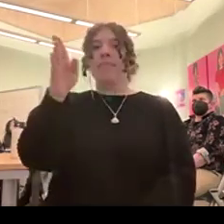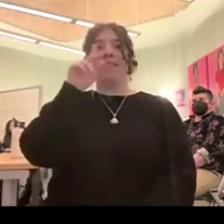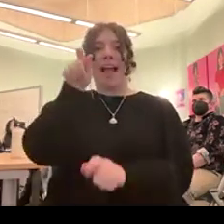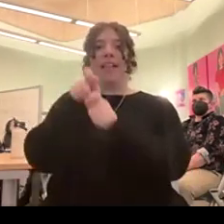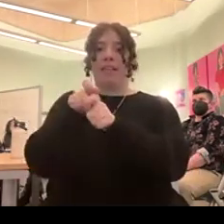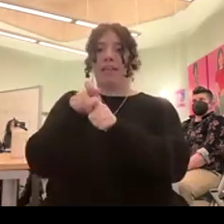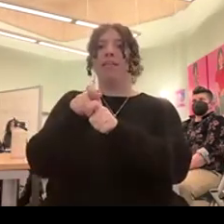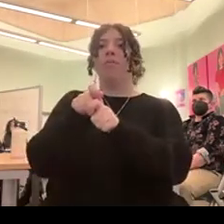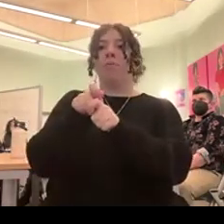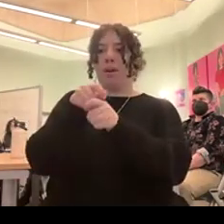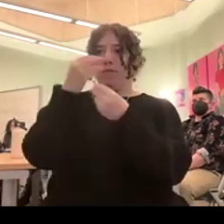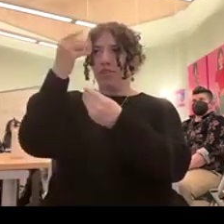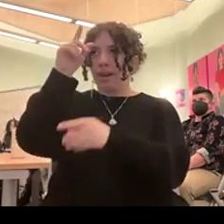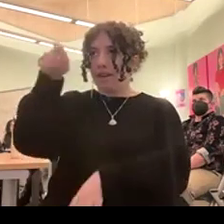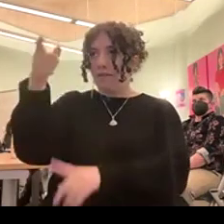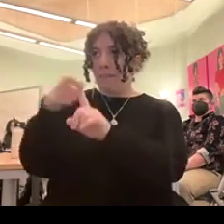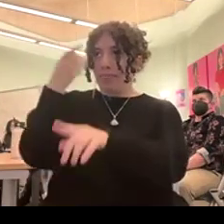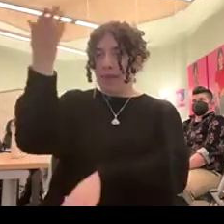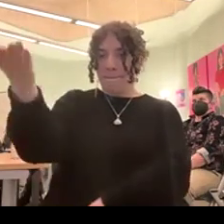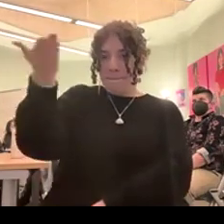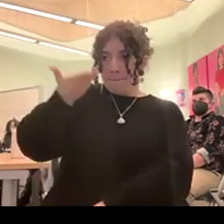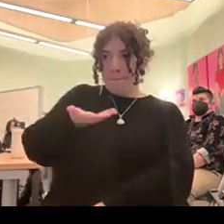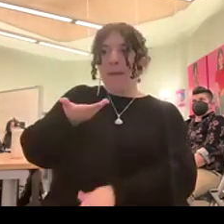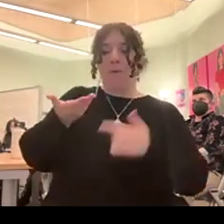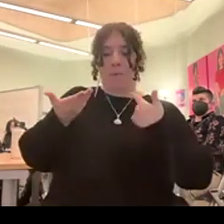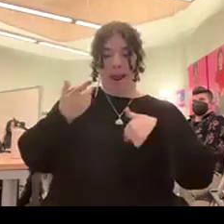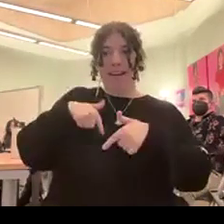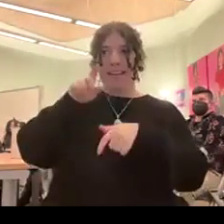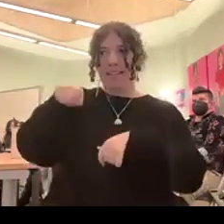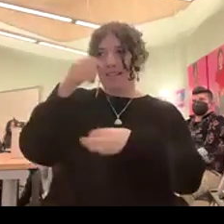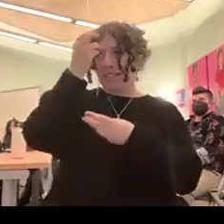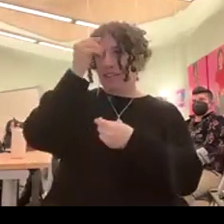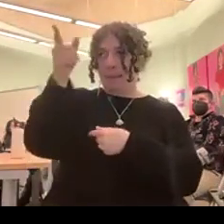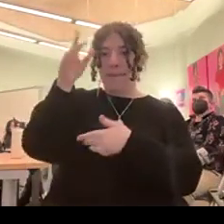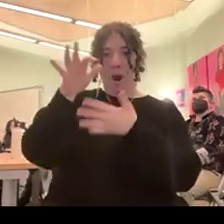I become a lot more aggressive about what information I need from them,